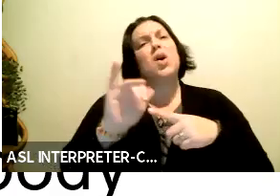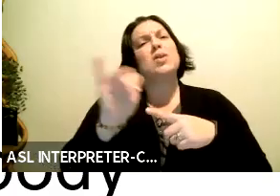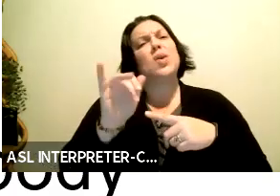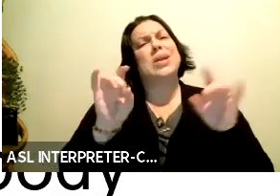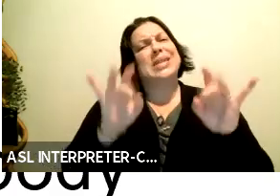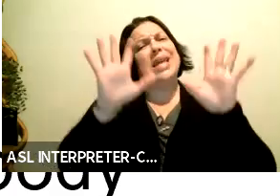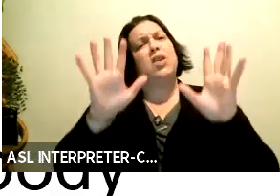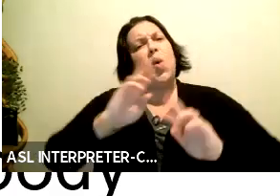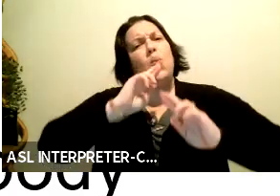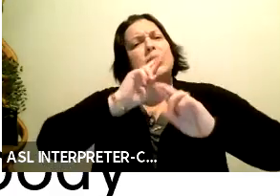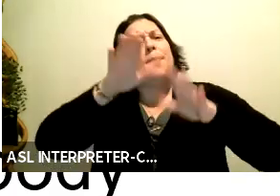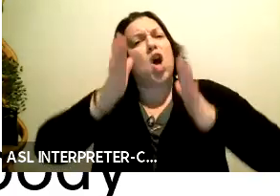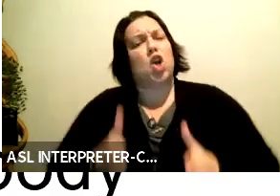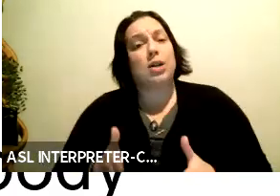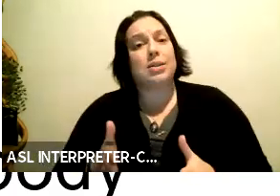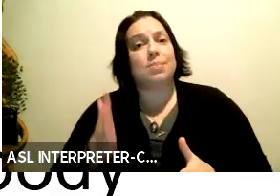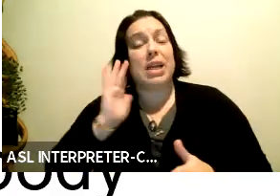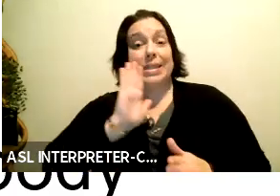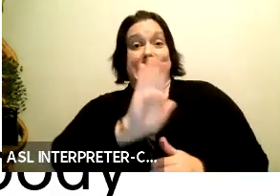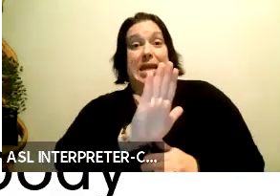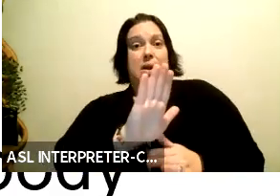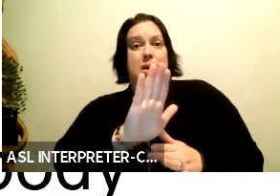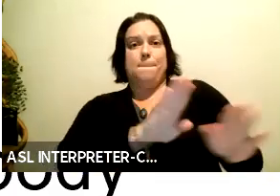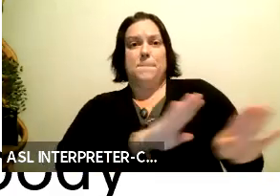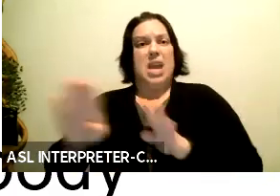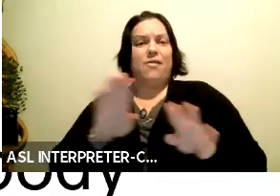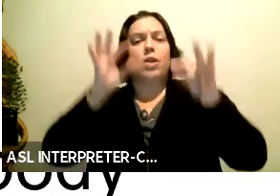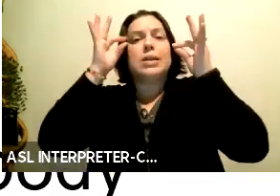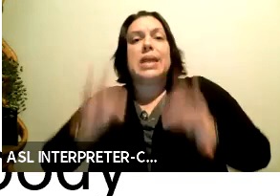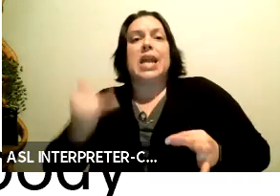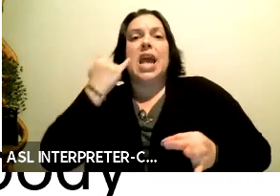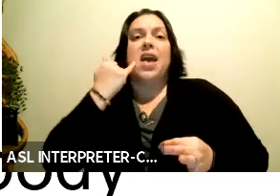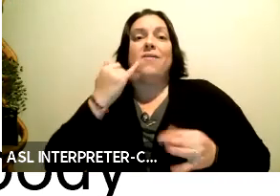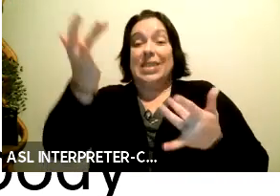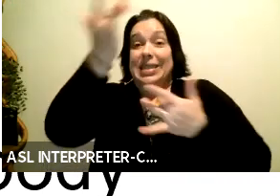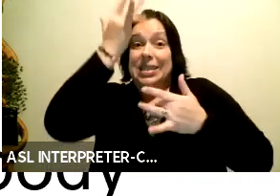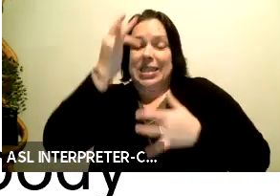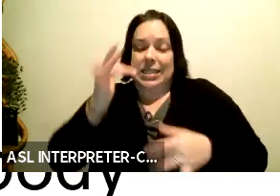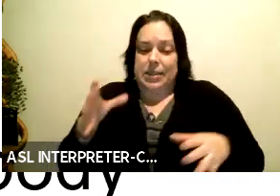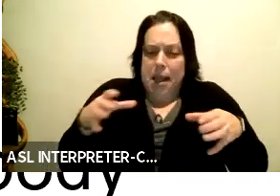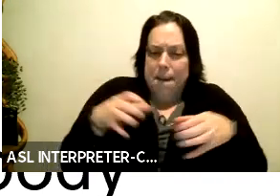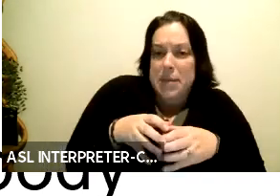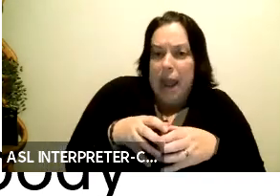because their behaviors determine if the disease spreads or is contained. People are public health